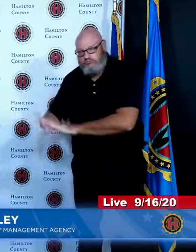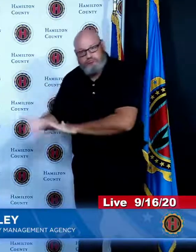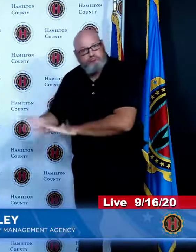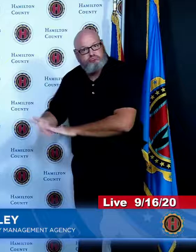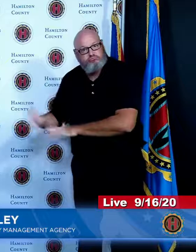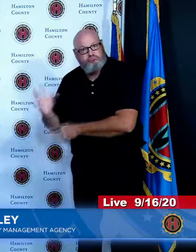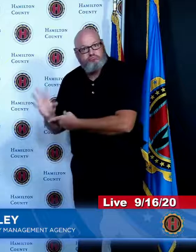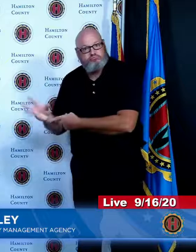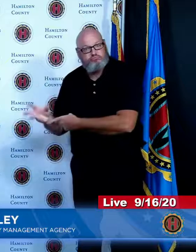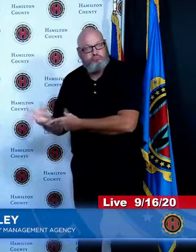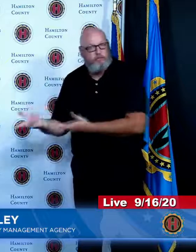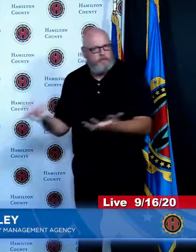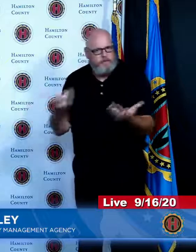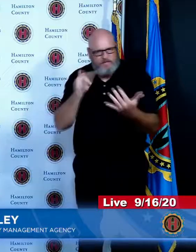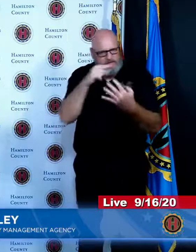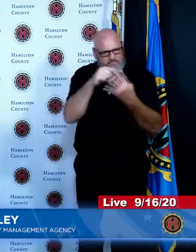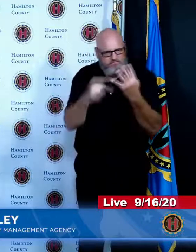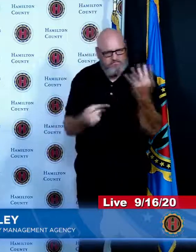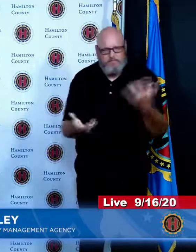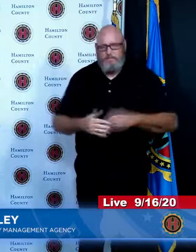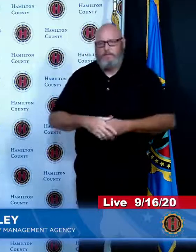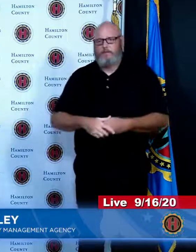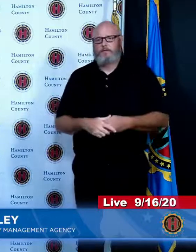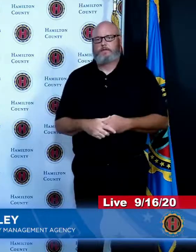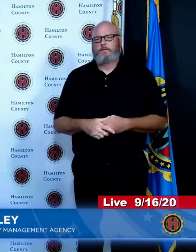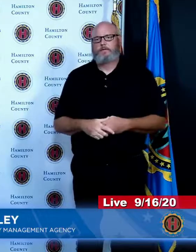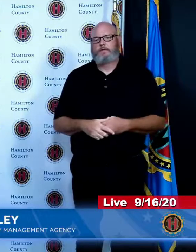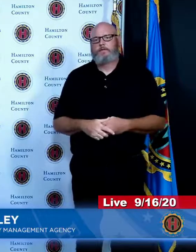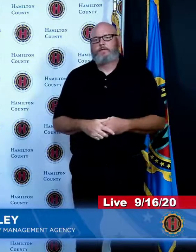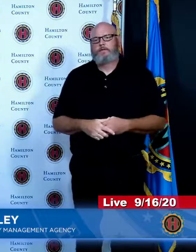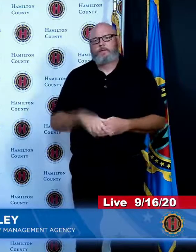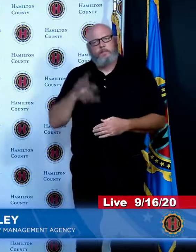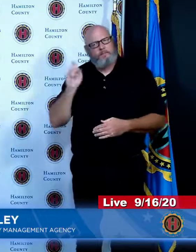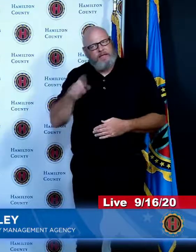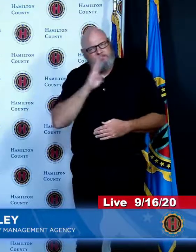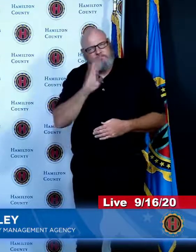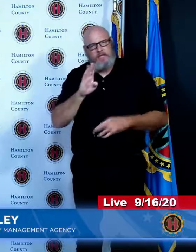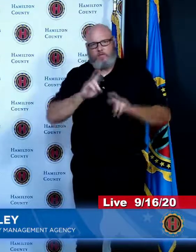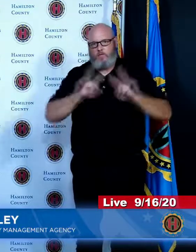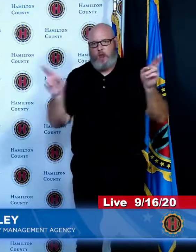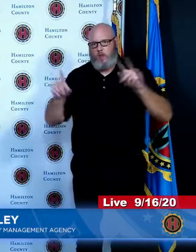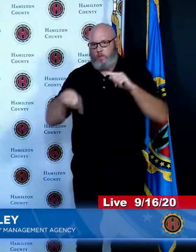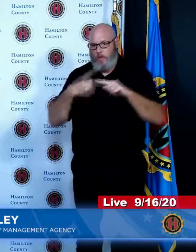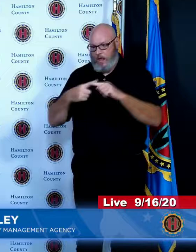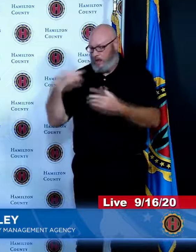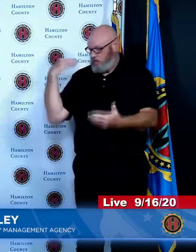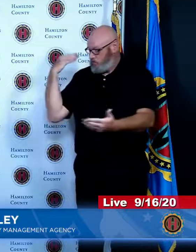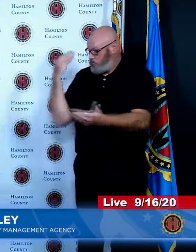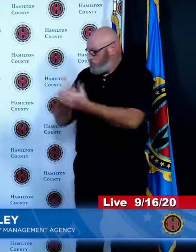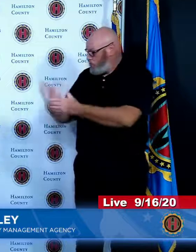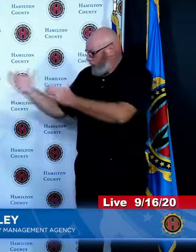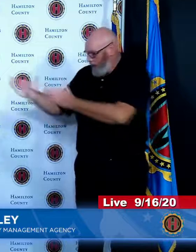possible for that vaccine distribution that we're ready to go the minute we get it understanding of course we don't know how many doses we're going